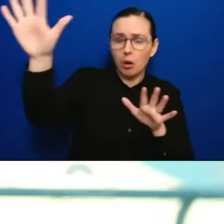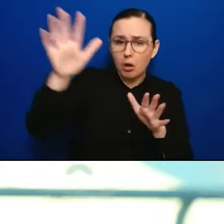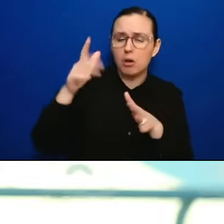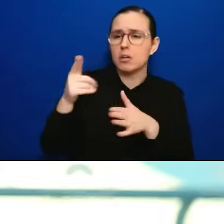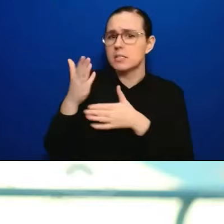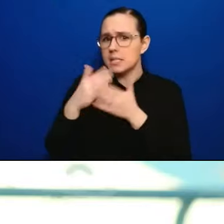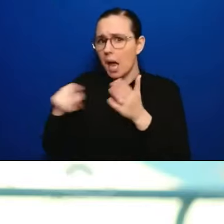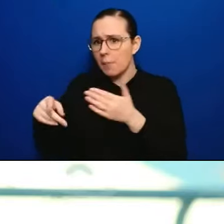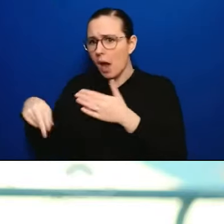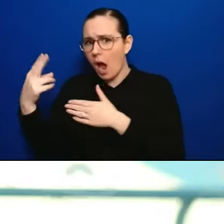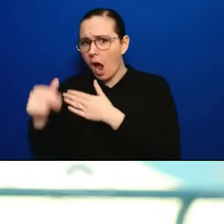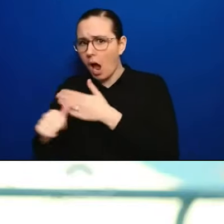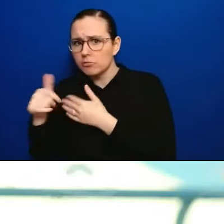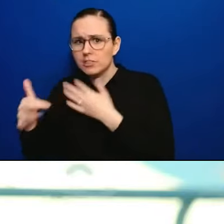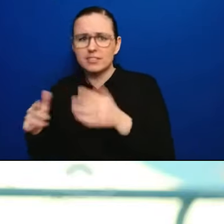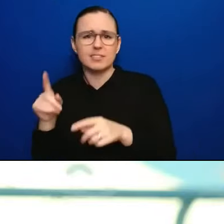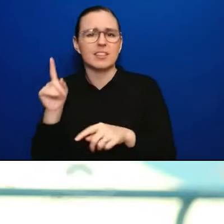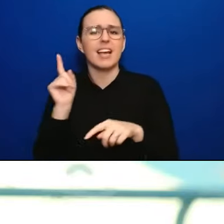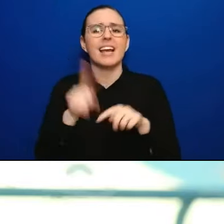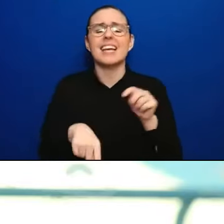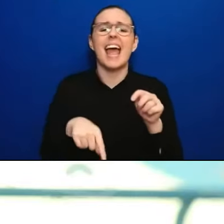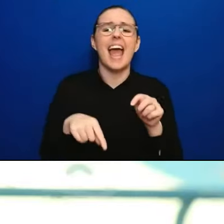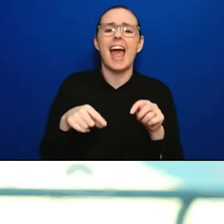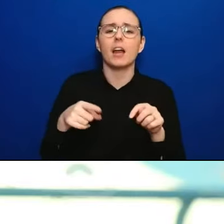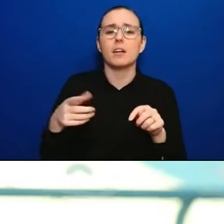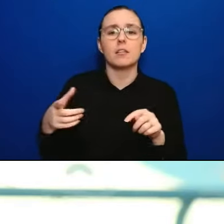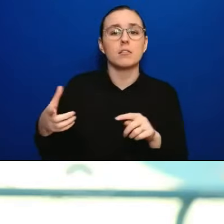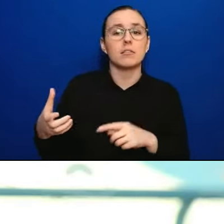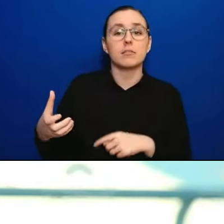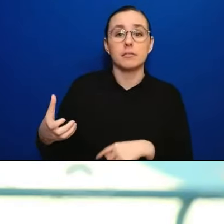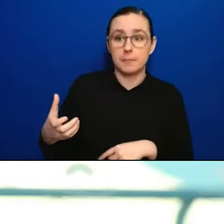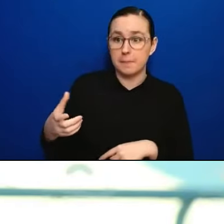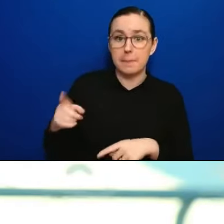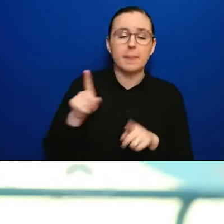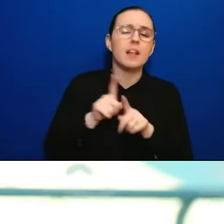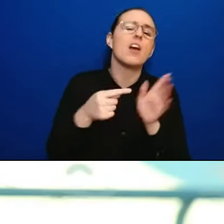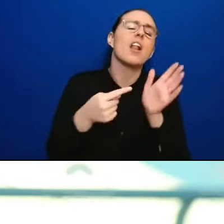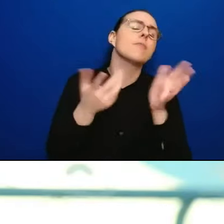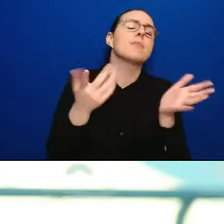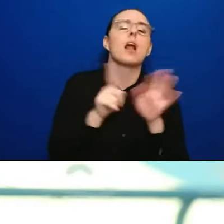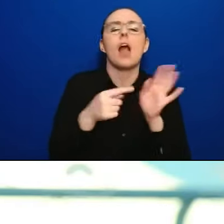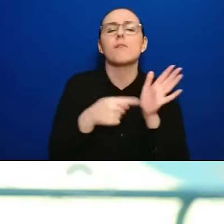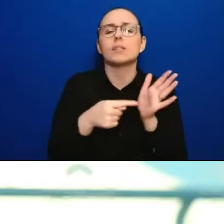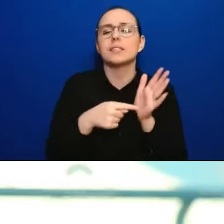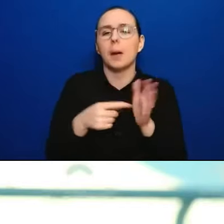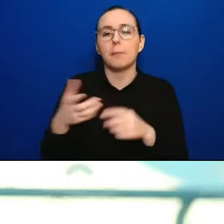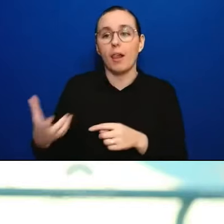So -- ratcheting up the dial --